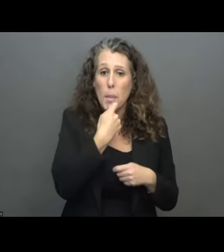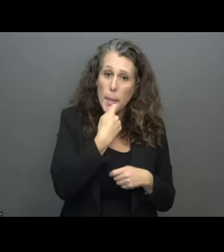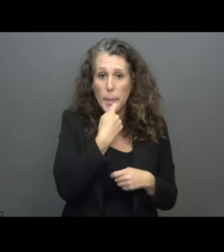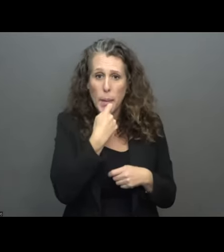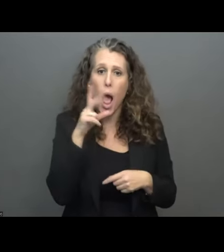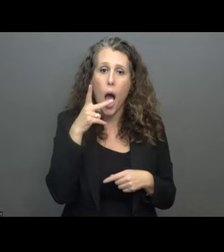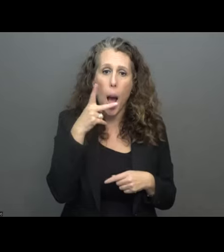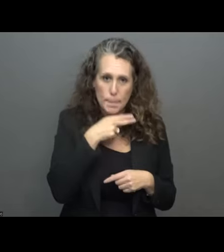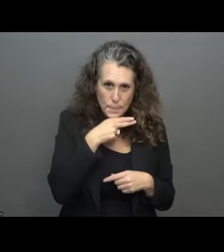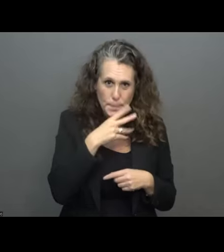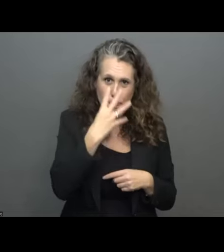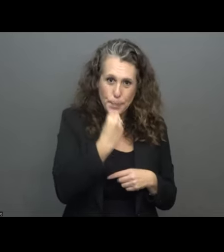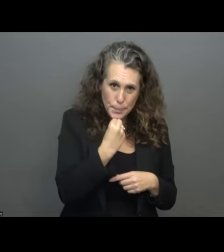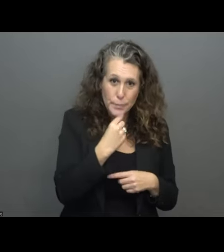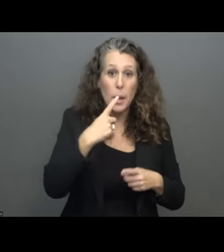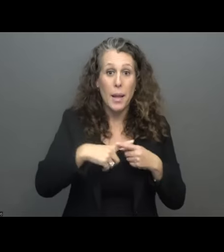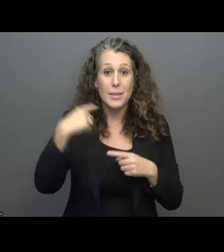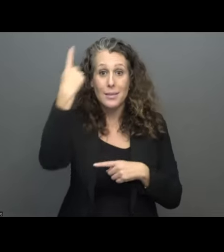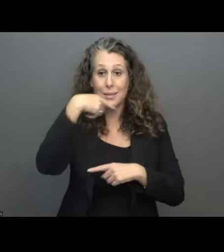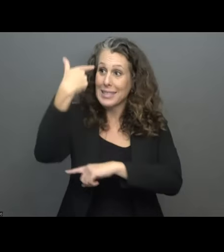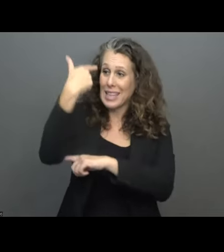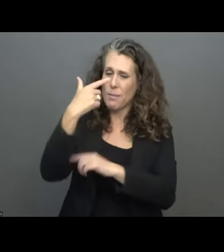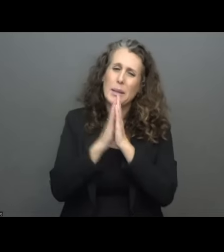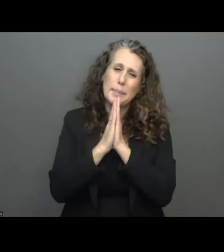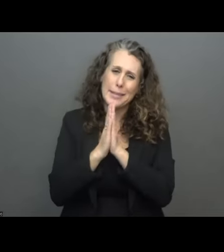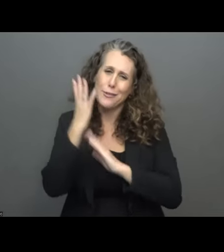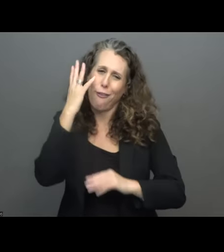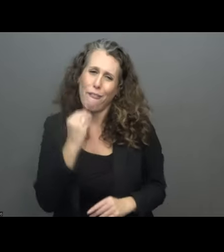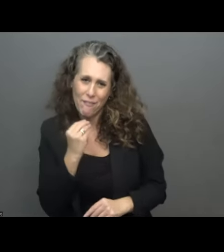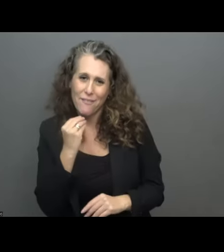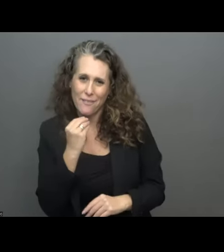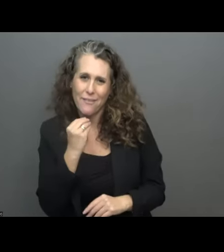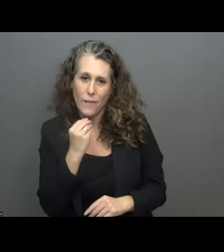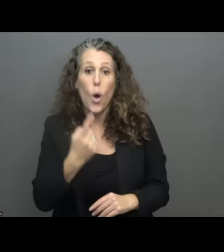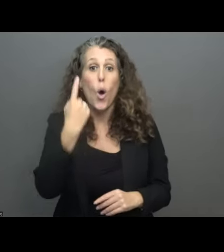and your cameras when you're not speaking. 14:06:39 Each of you will be allocated about